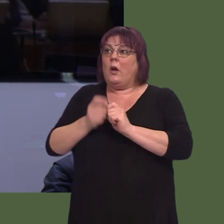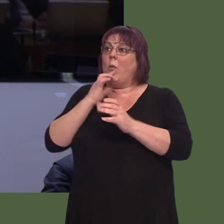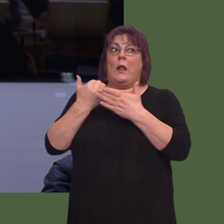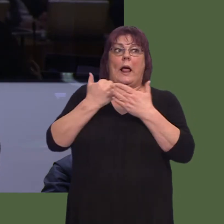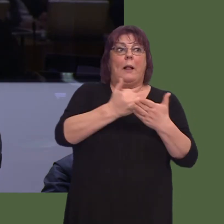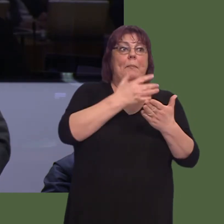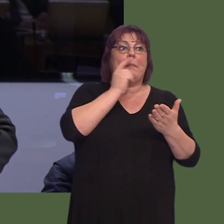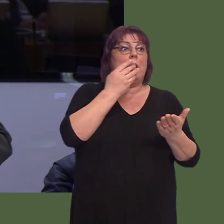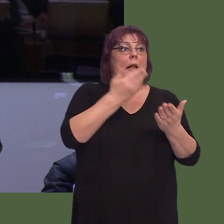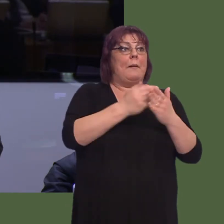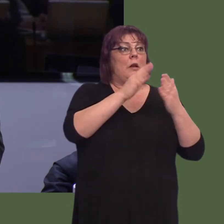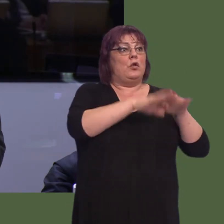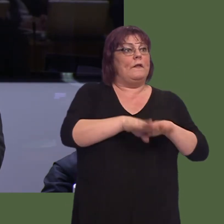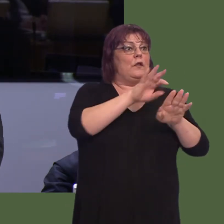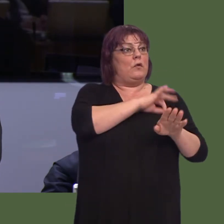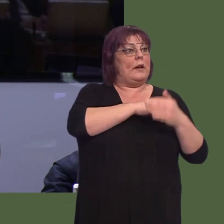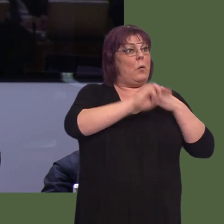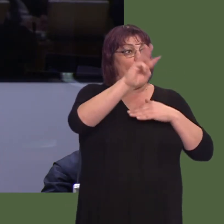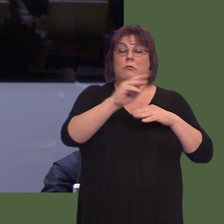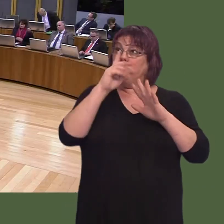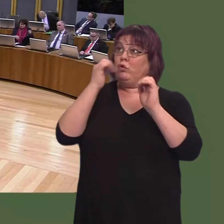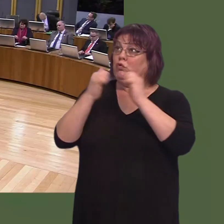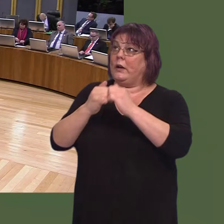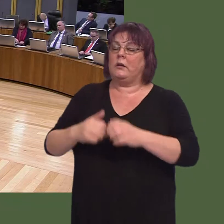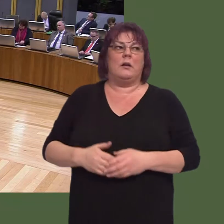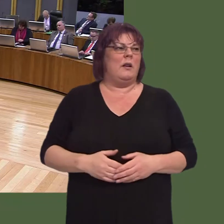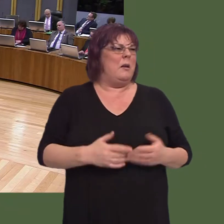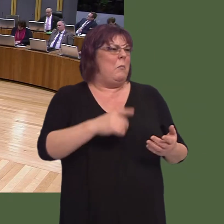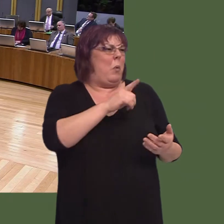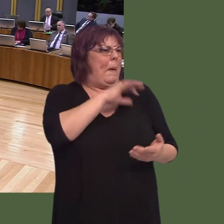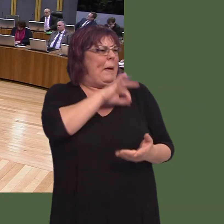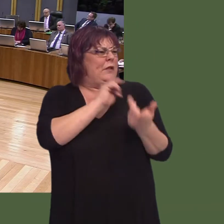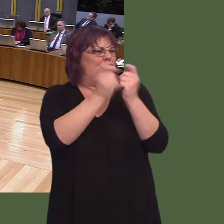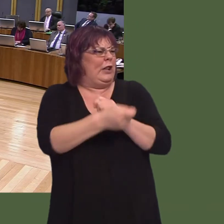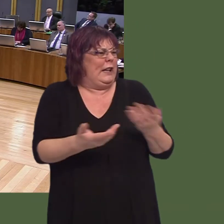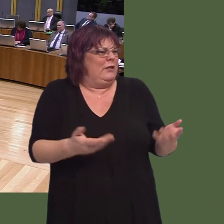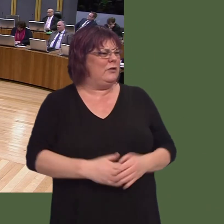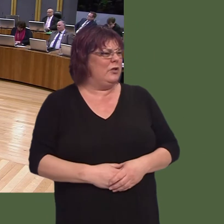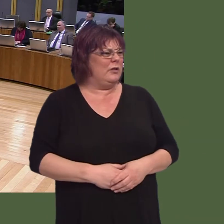differences to people claiming universal credit in Wales? Carwyn Jones AM: Well, it shouldn't have been messed up in the first place, should it?